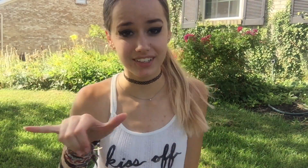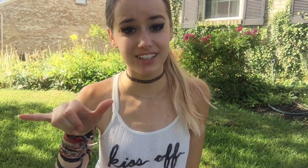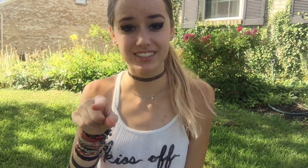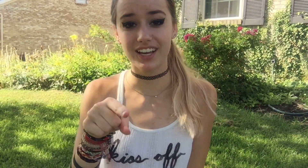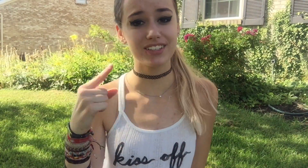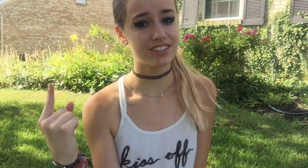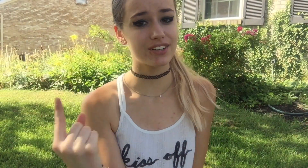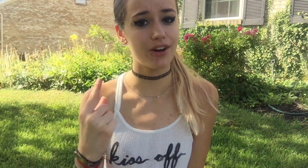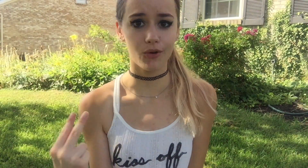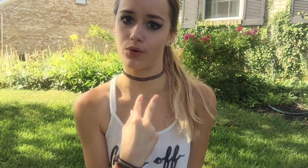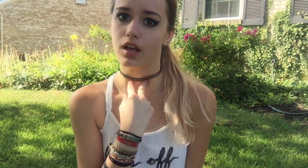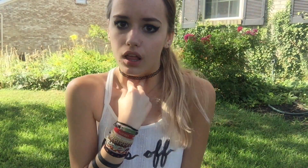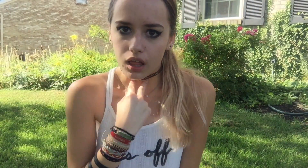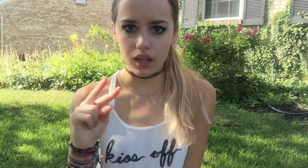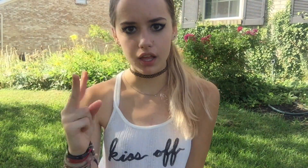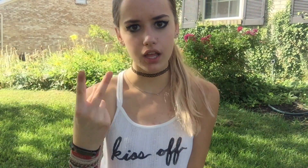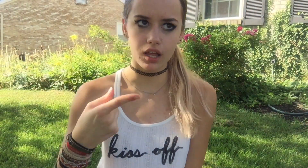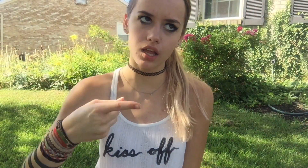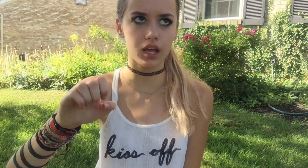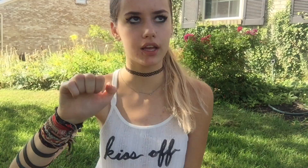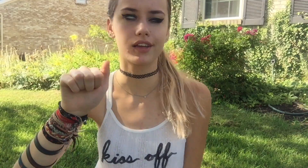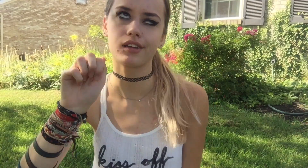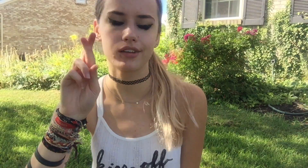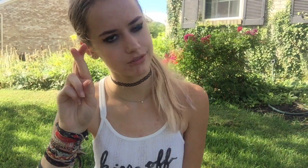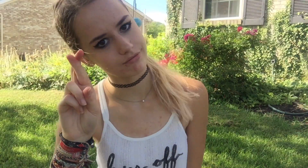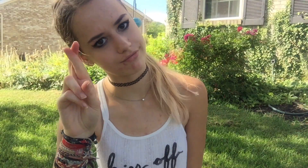It's like you're always stuck in second gear